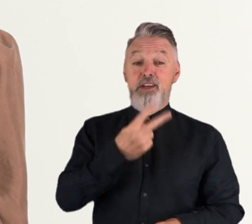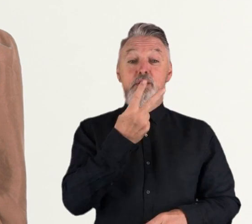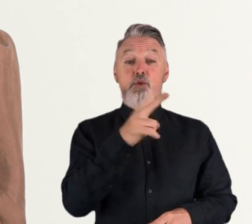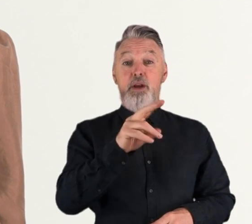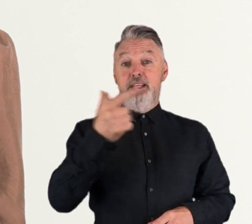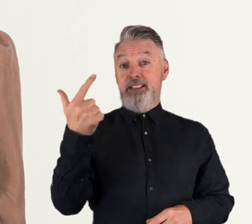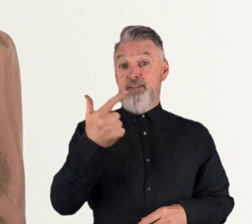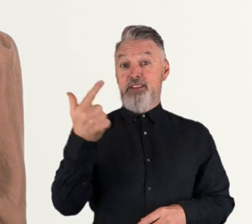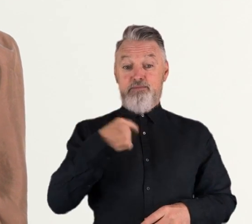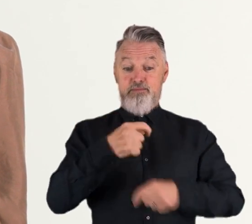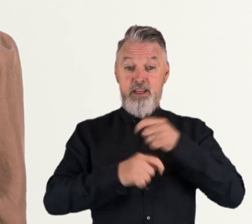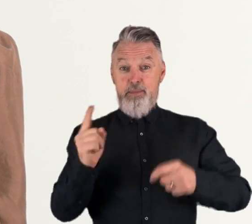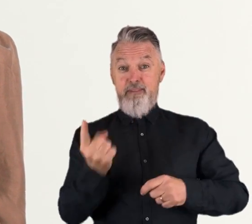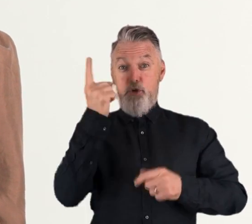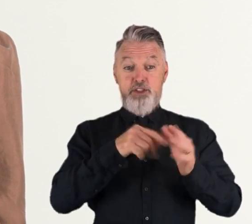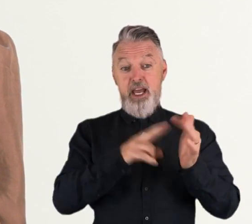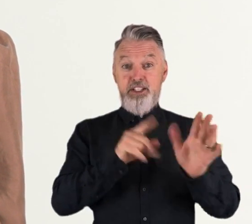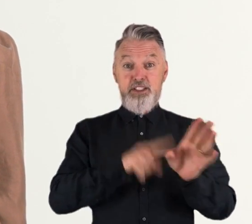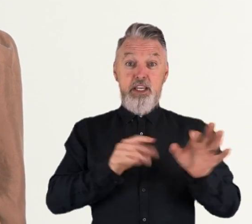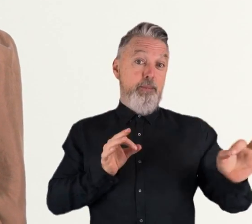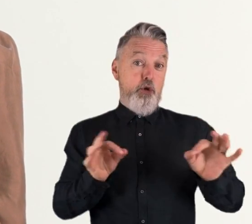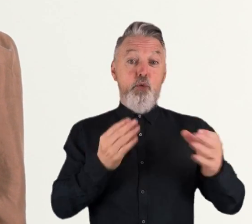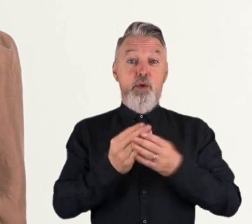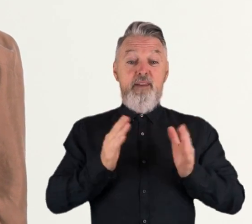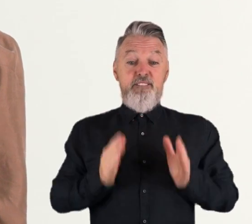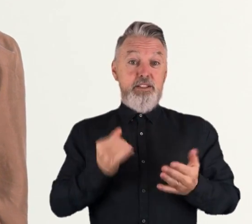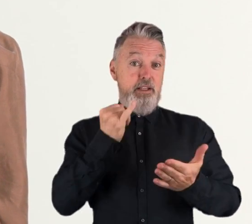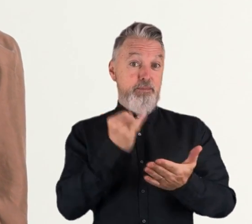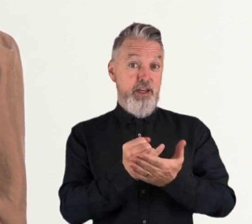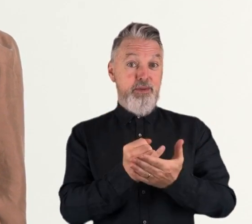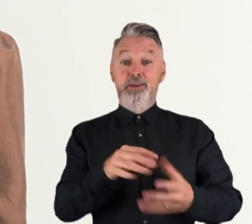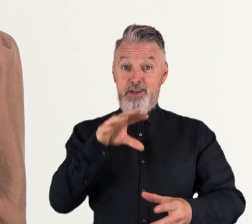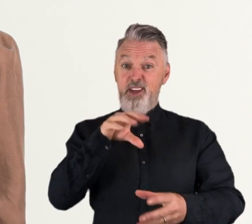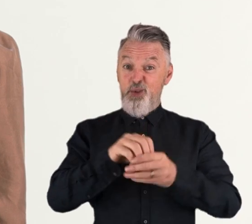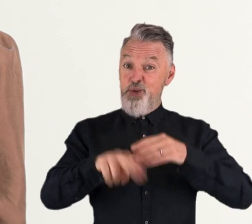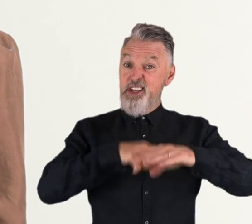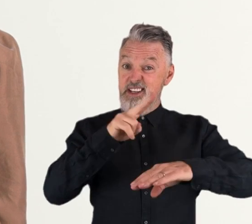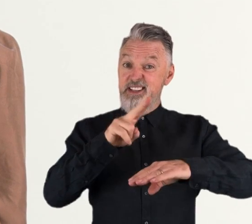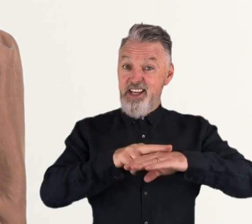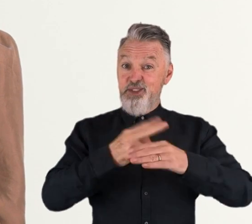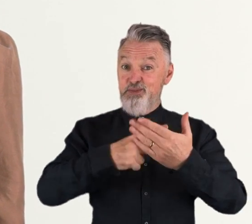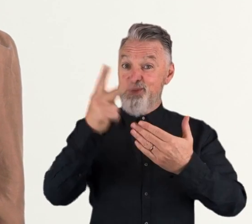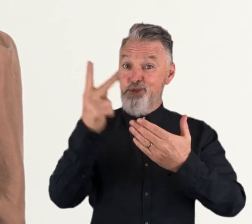I became the first agency signed model with a physical impairment to be included in a national television campaign here in Australia.